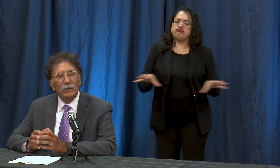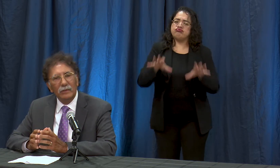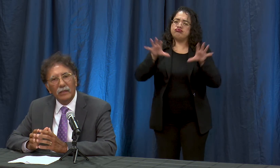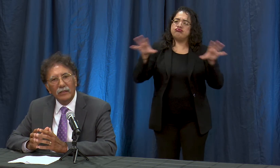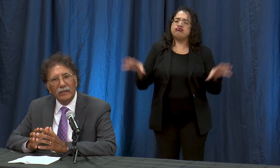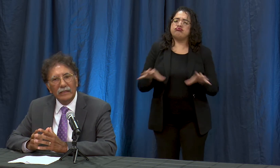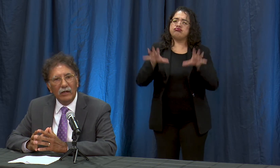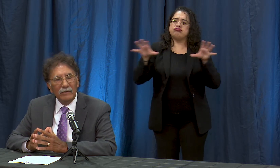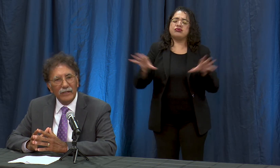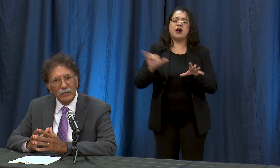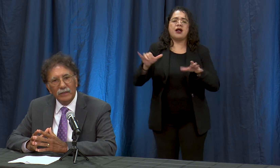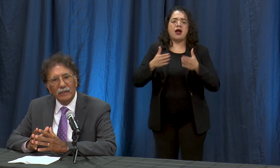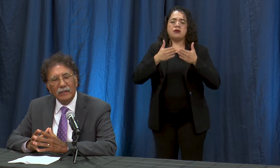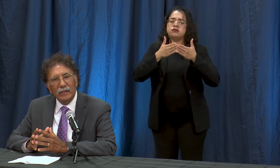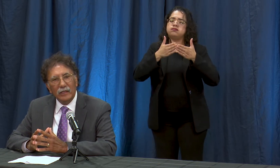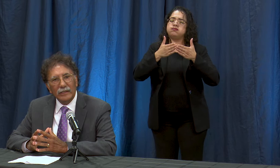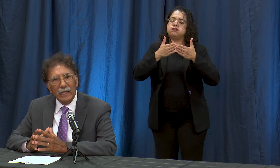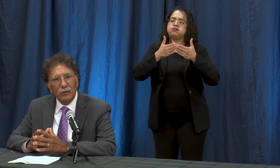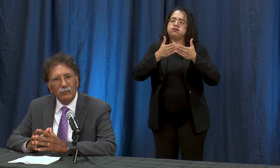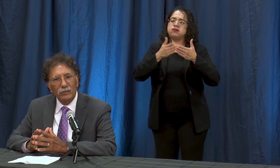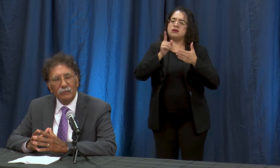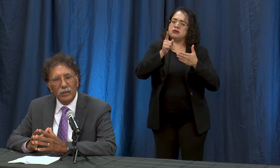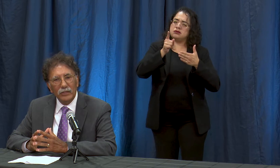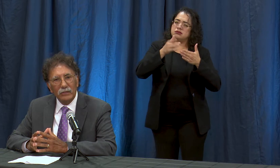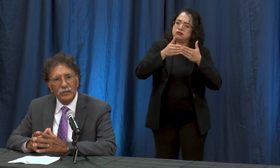with regard to our investment and our capital improvement projects which